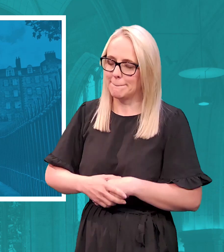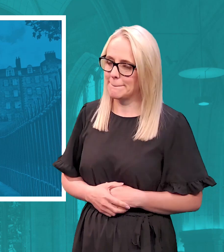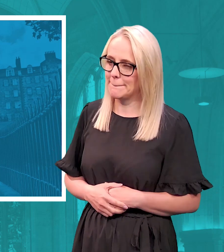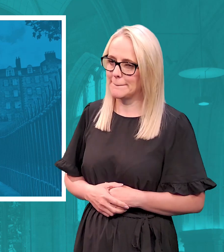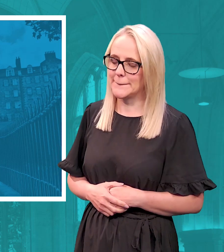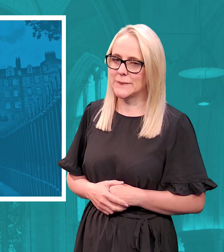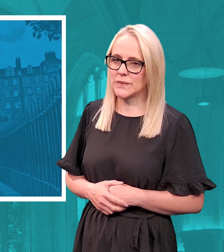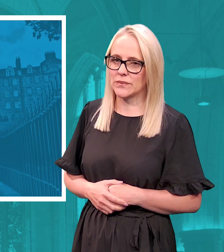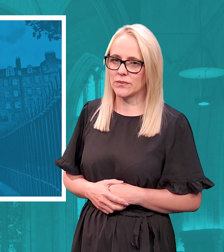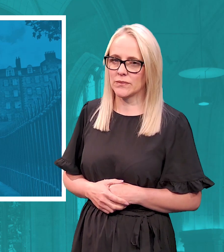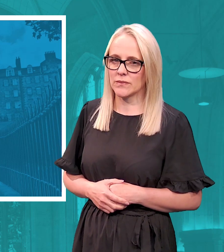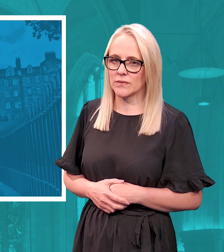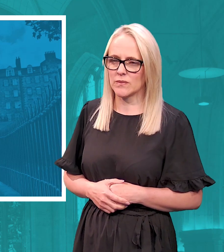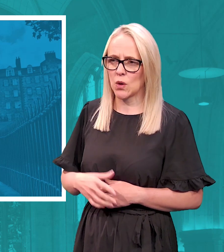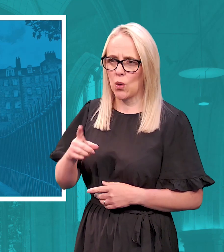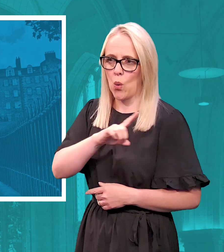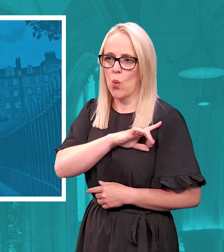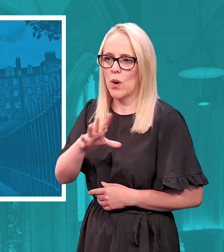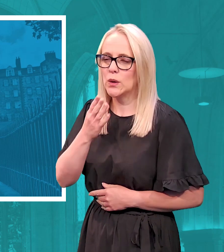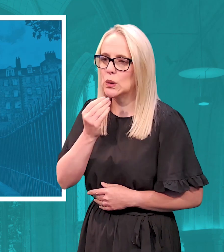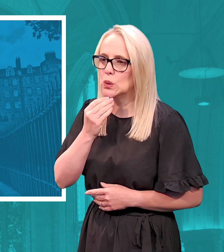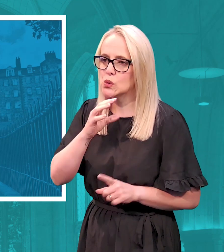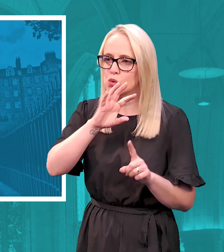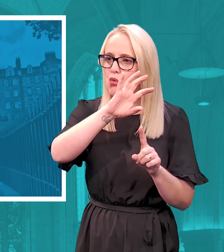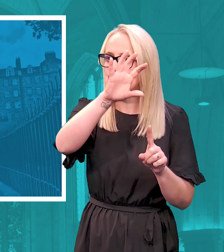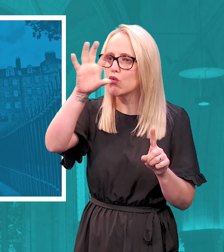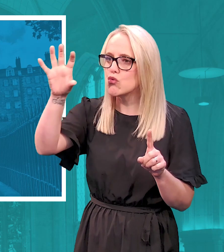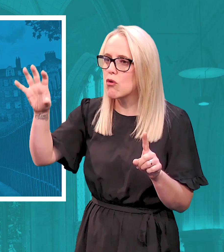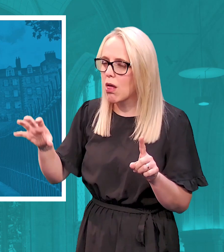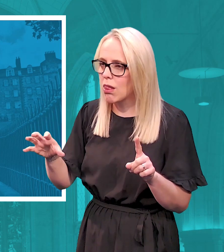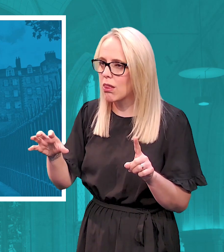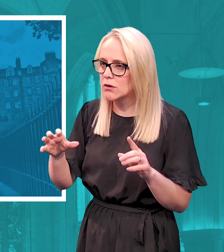How about using rural churches as rural community hubs?